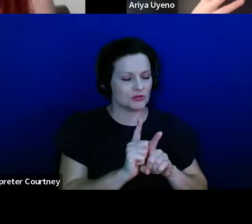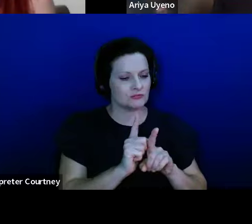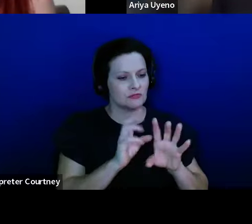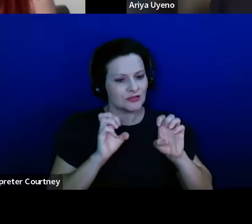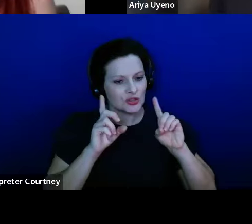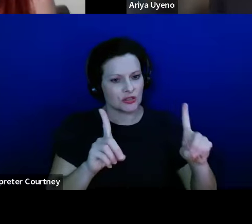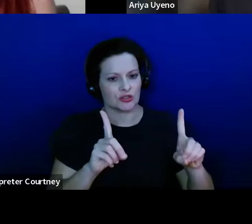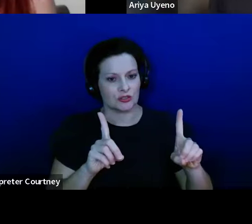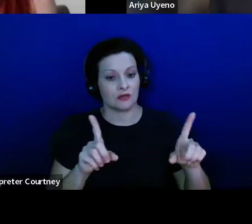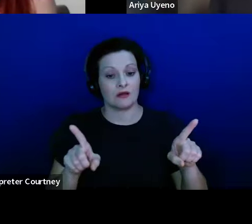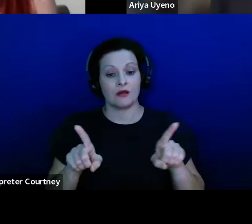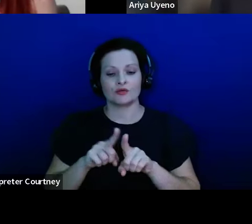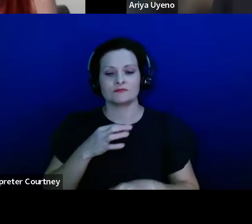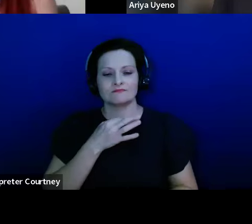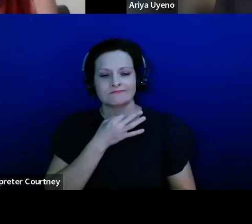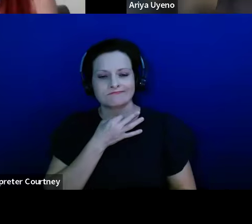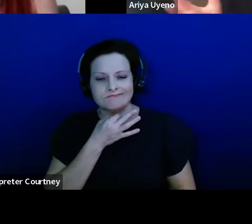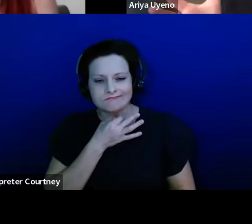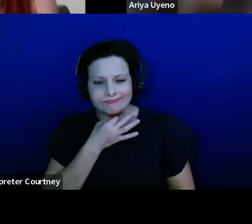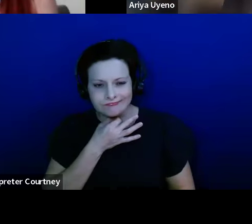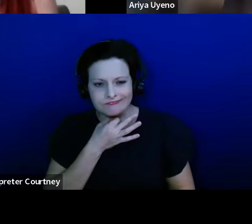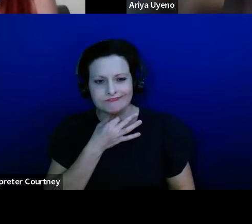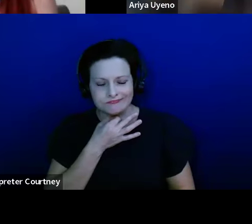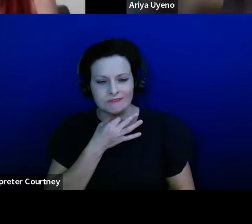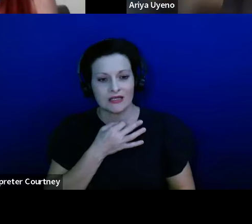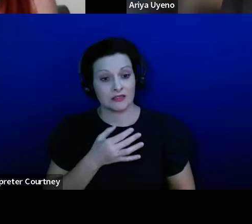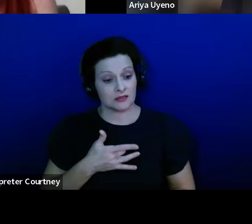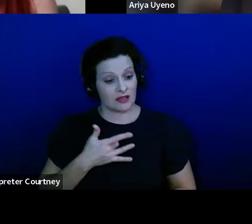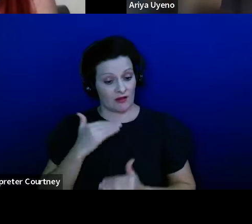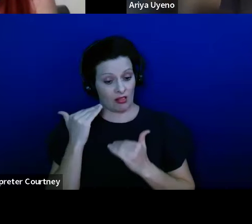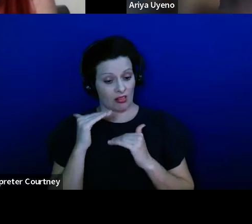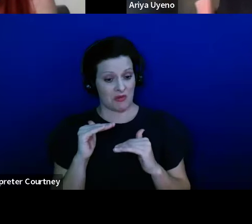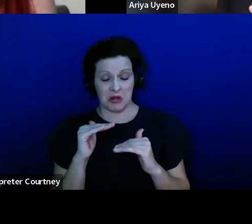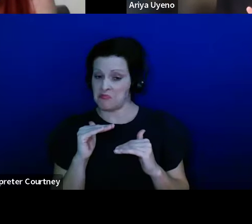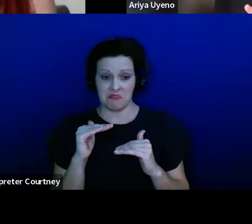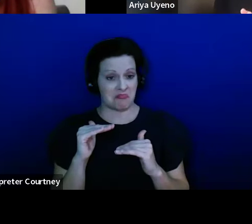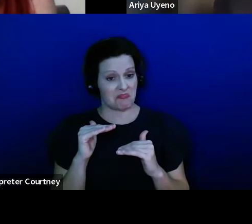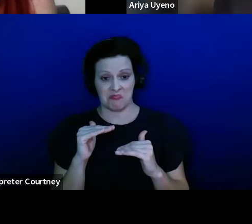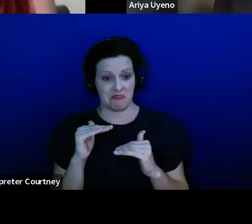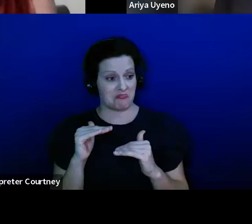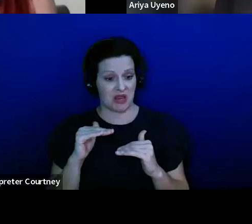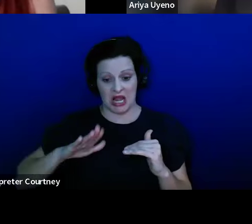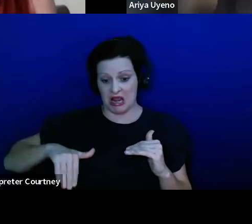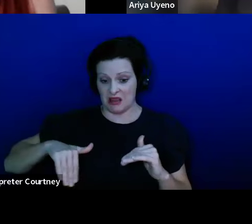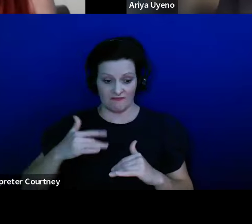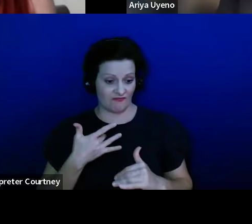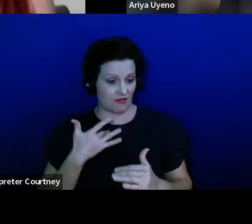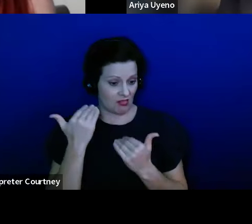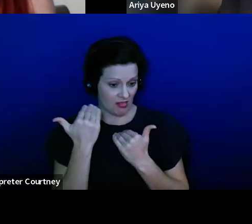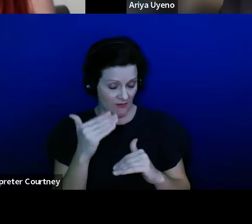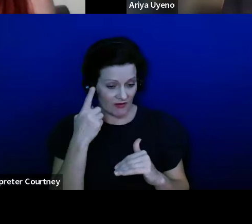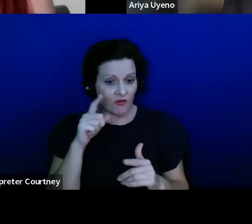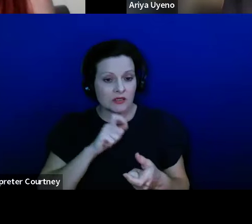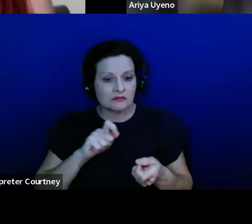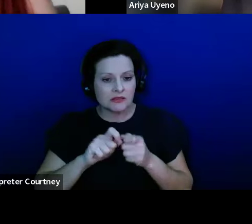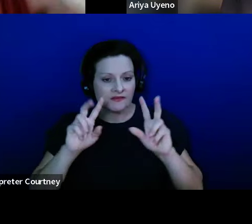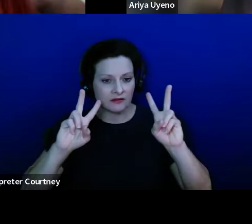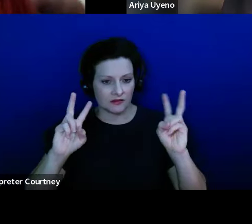being able to be curious. That doesn't restrict me necessarily to any specific topic. I started out